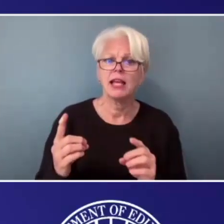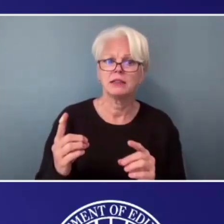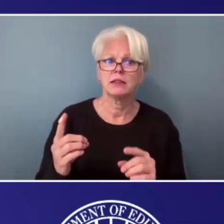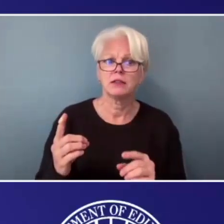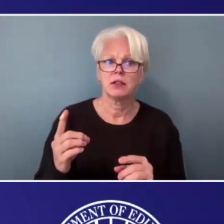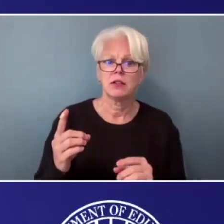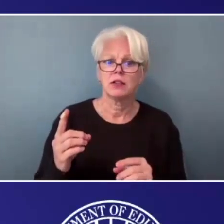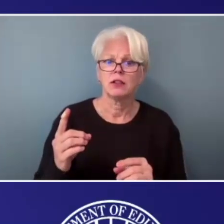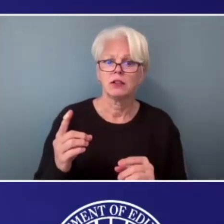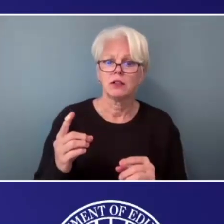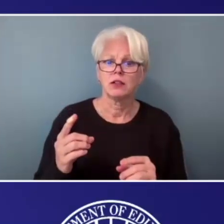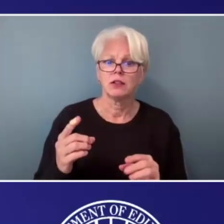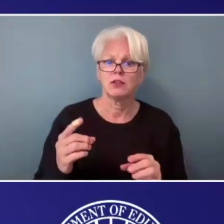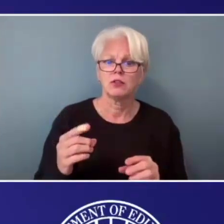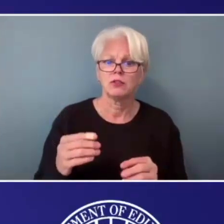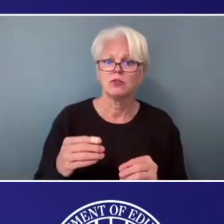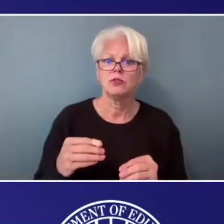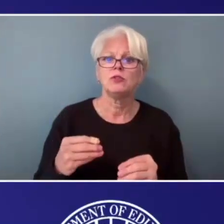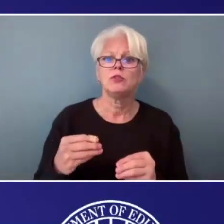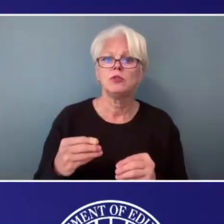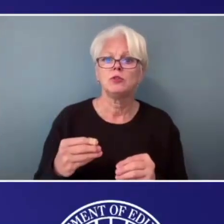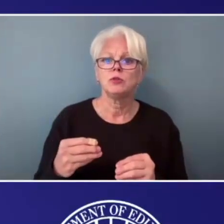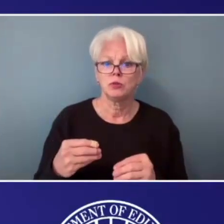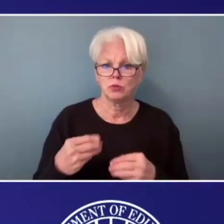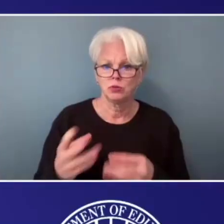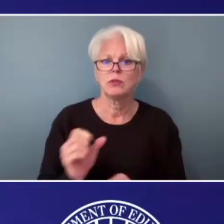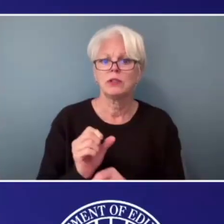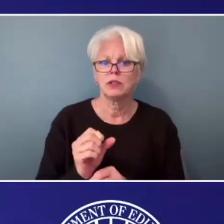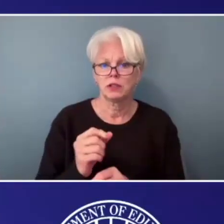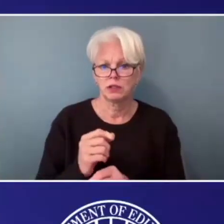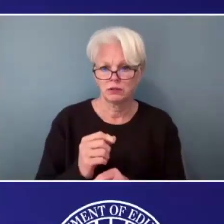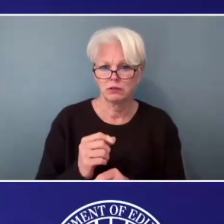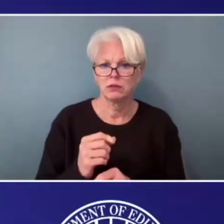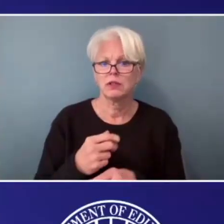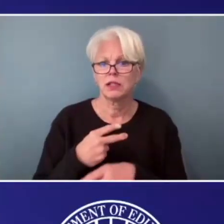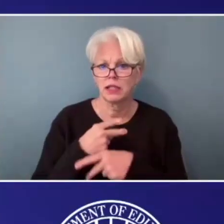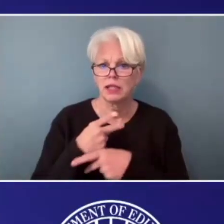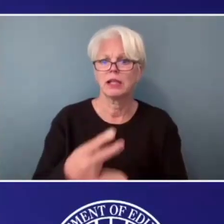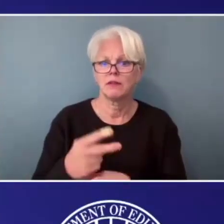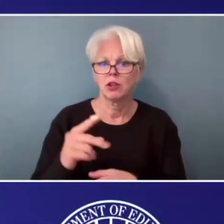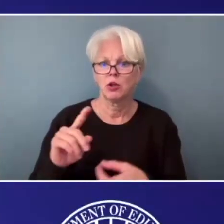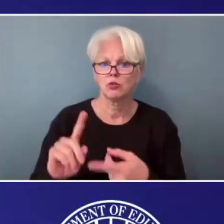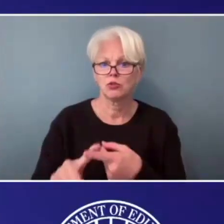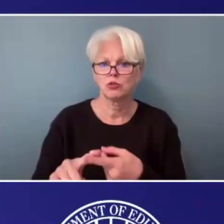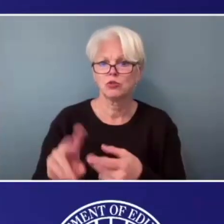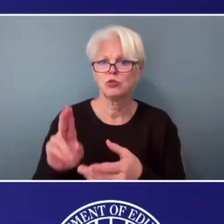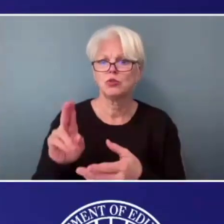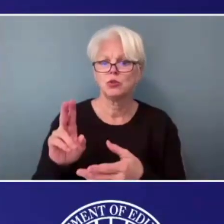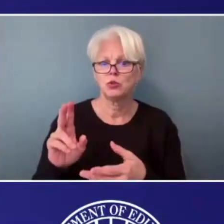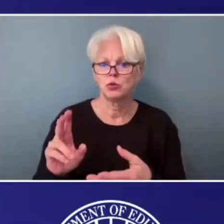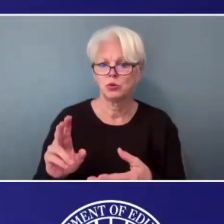make loans to the universe of institutions